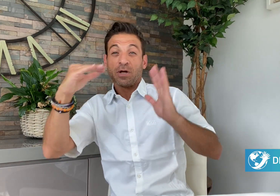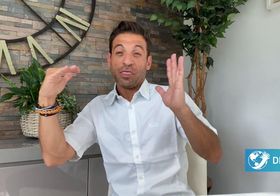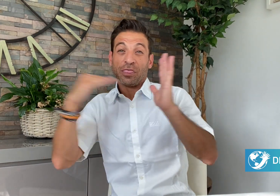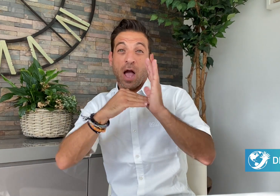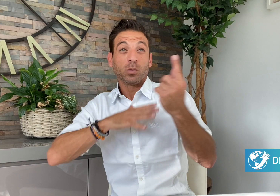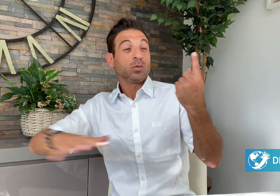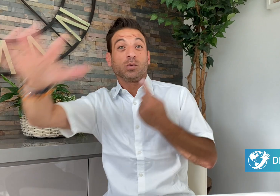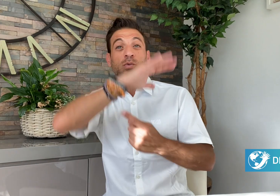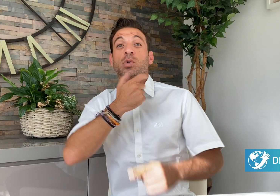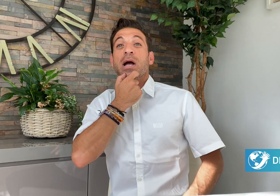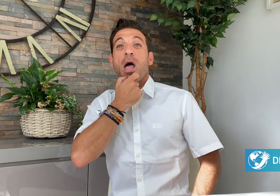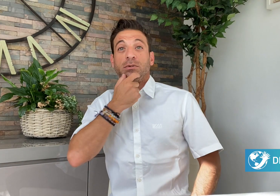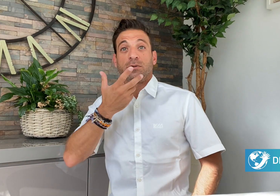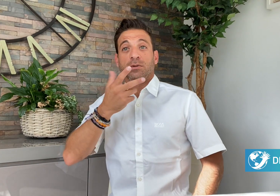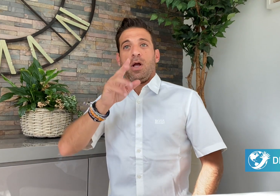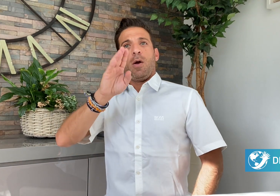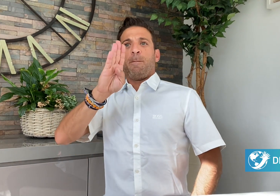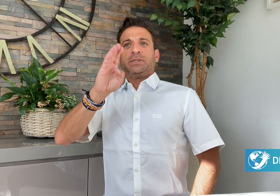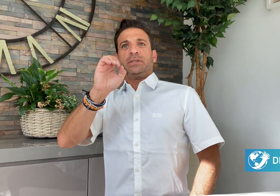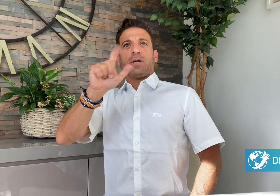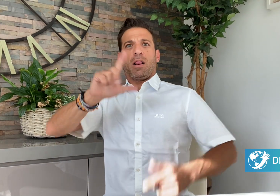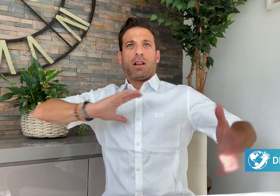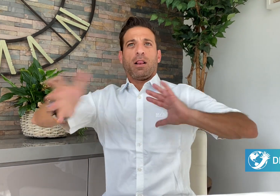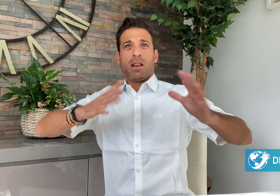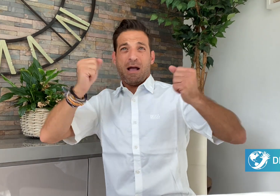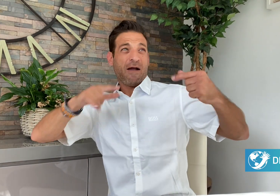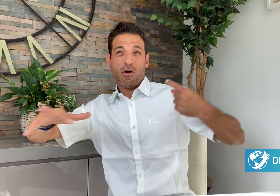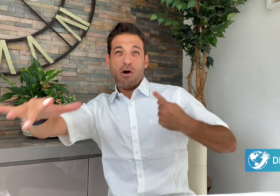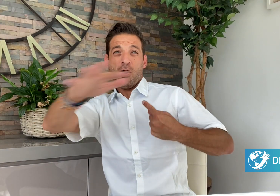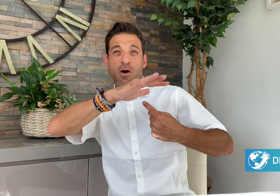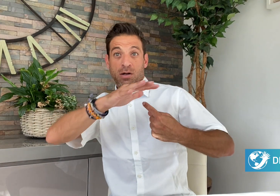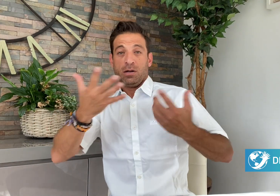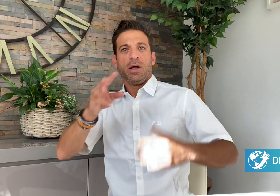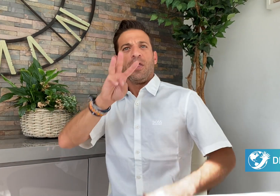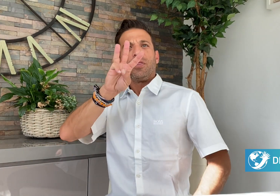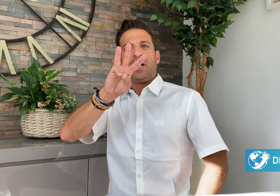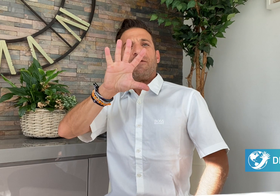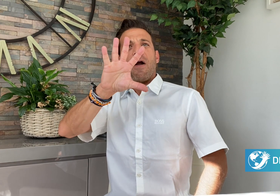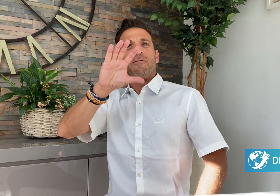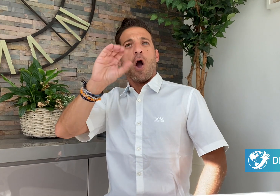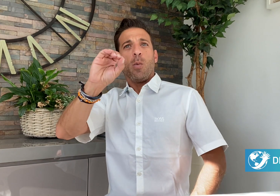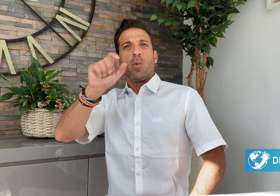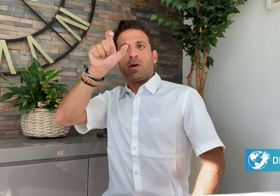an average reading level of a 9 year old. Rowley’s attorney